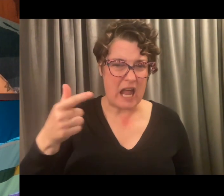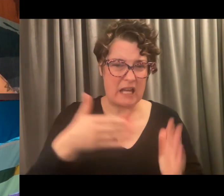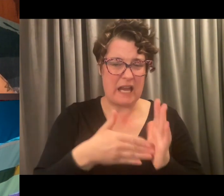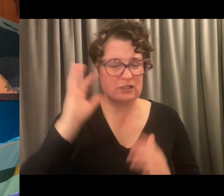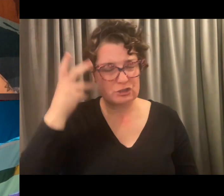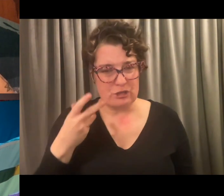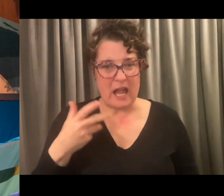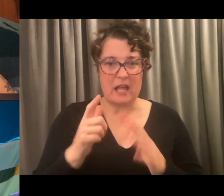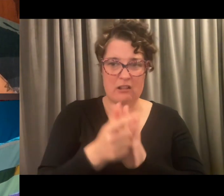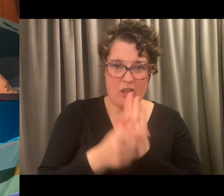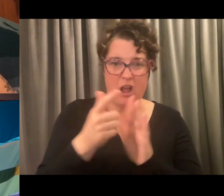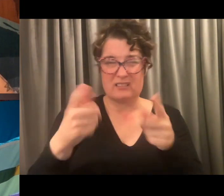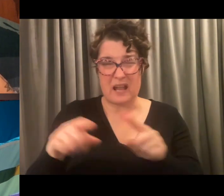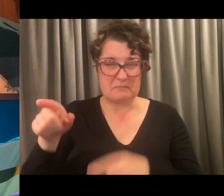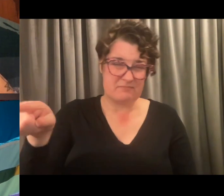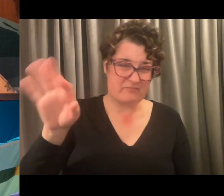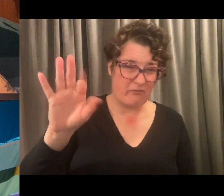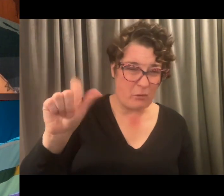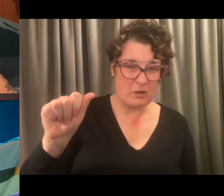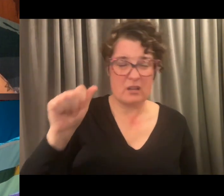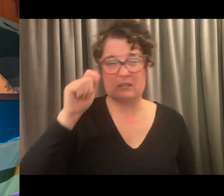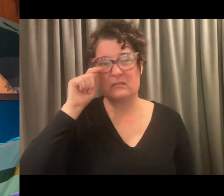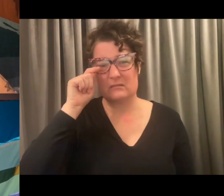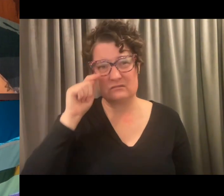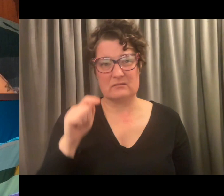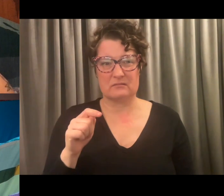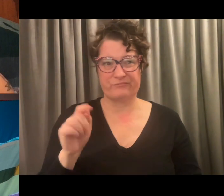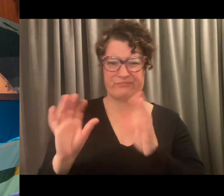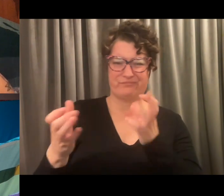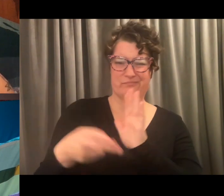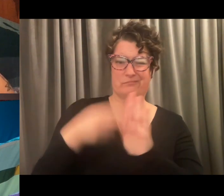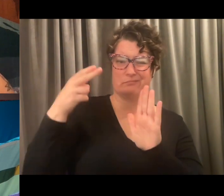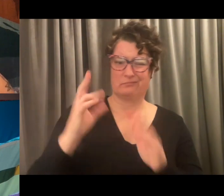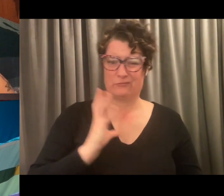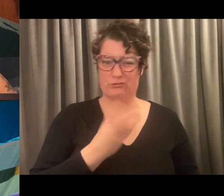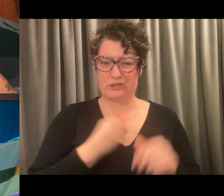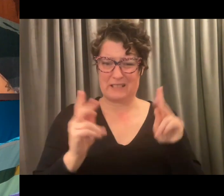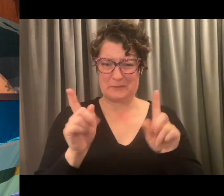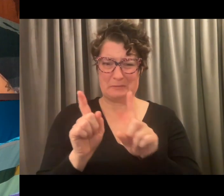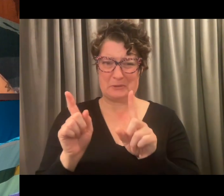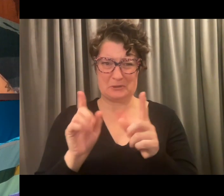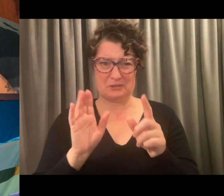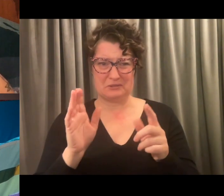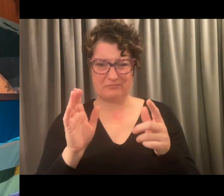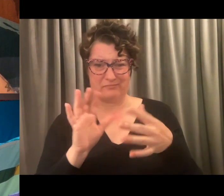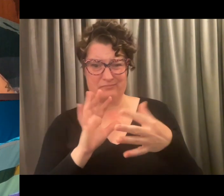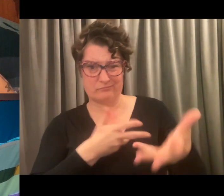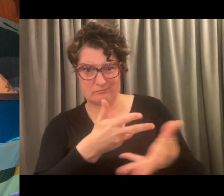classifying trans people's relationships with youth as being sexual offenders. And it's like